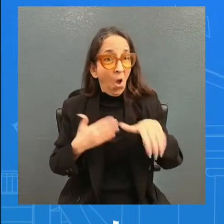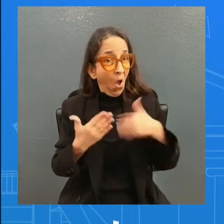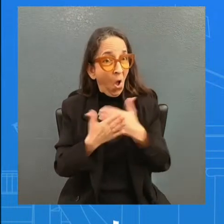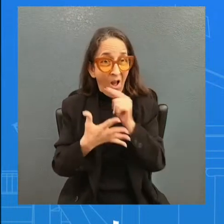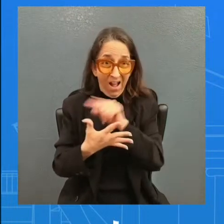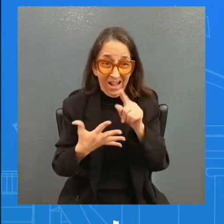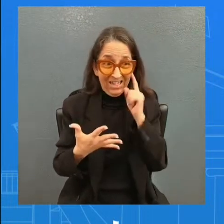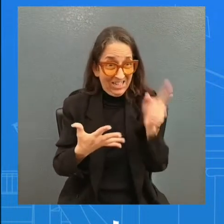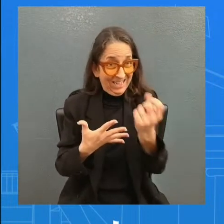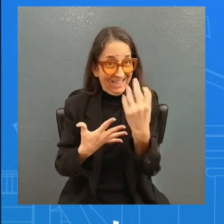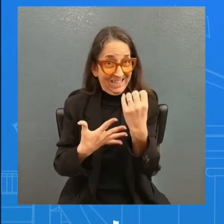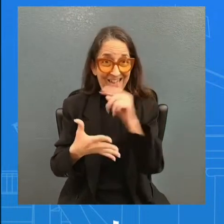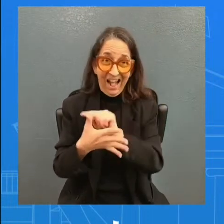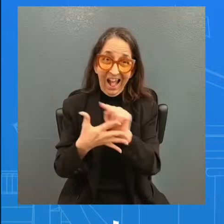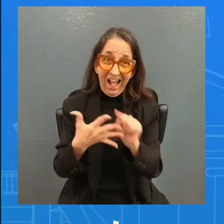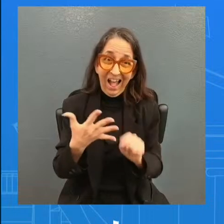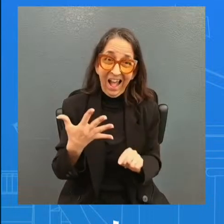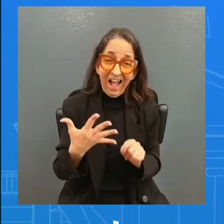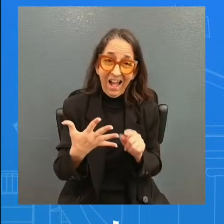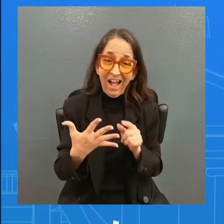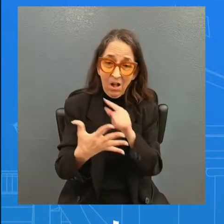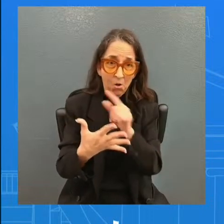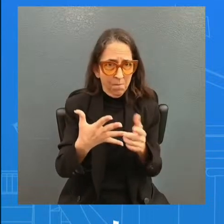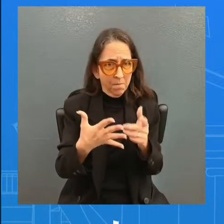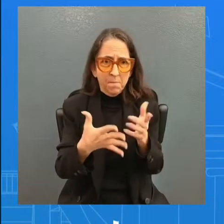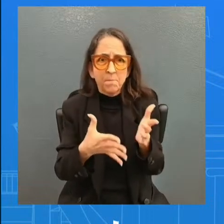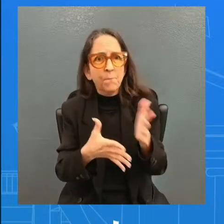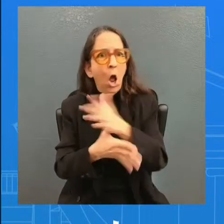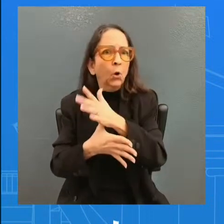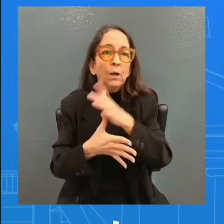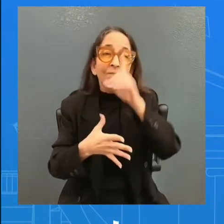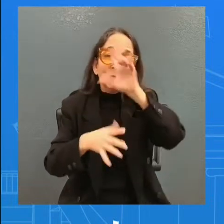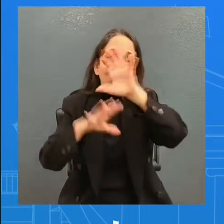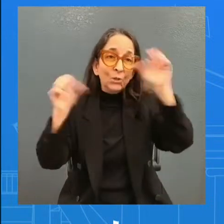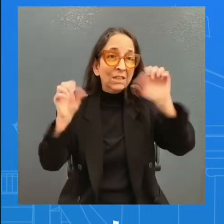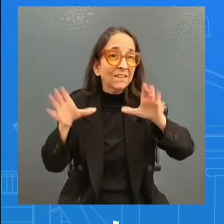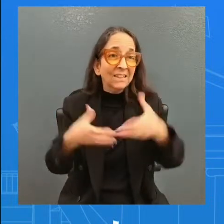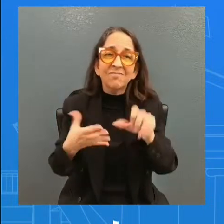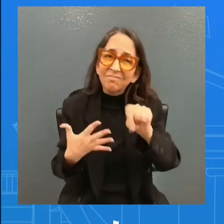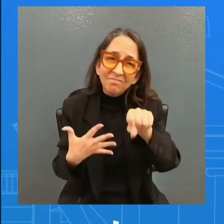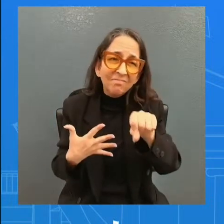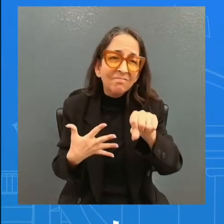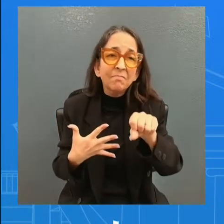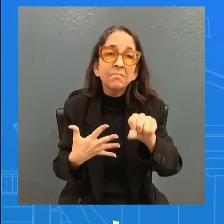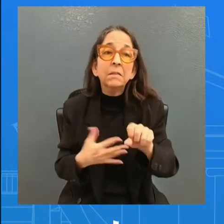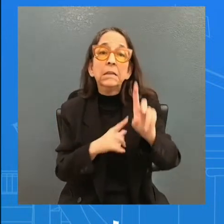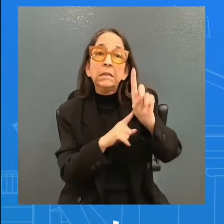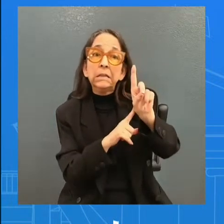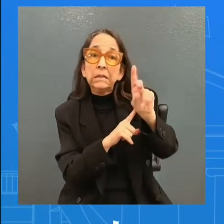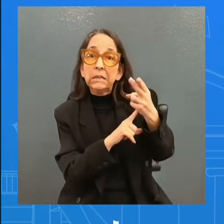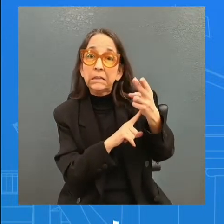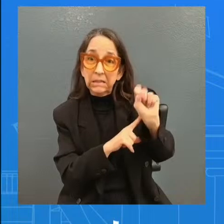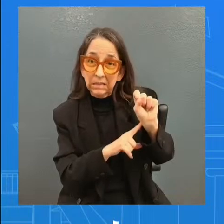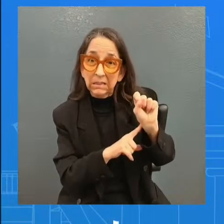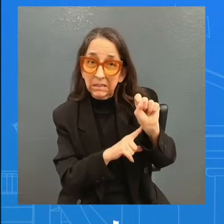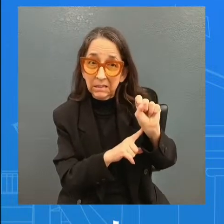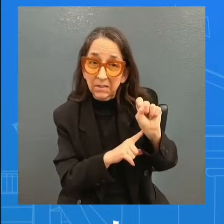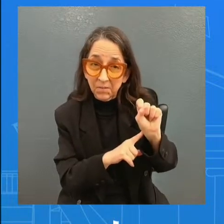The Department of Homeland Security and federal law enforcement have well-established safety and security protocols in place,